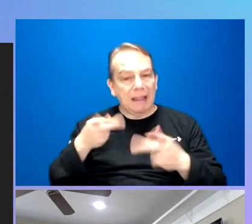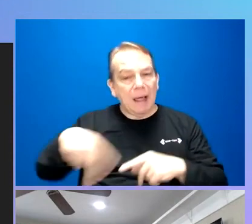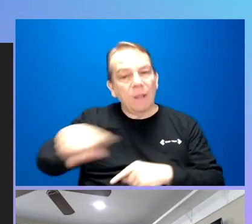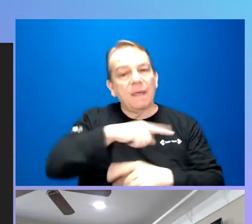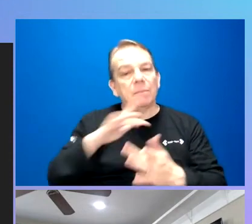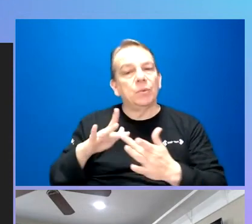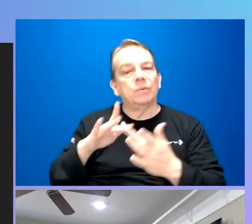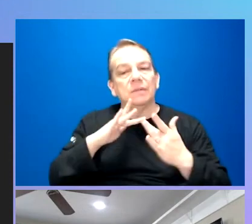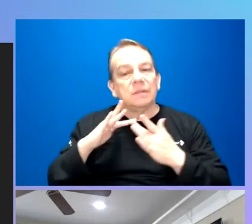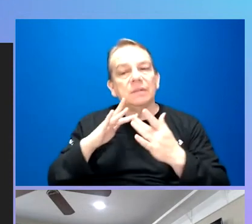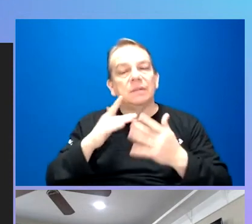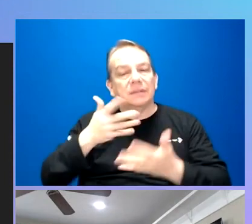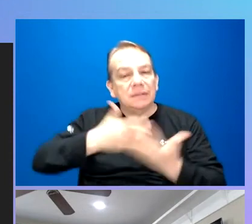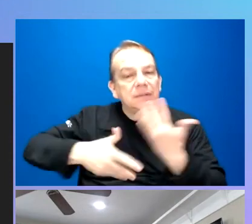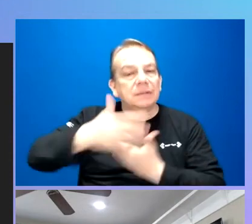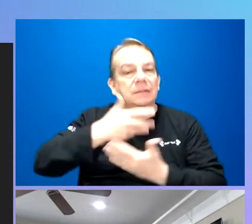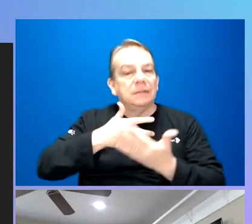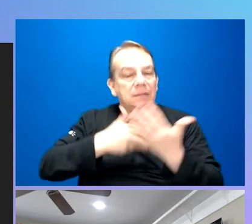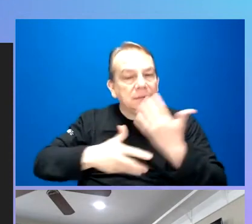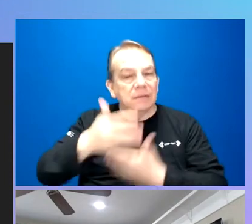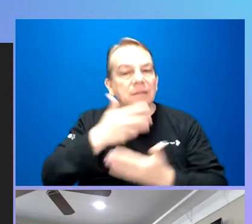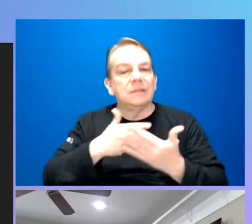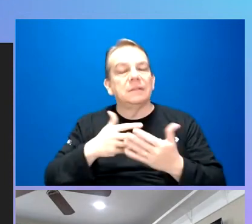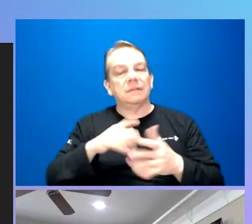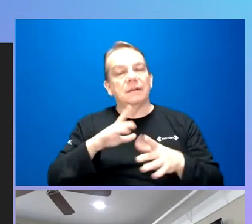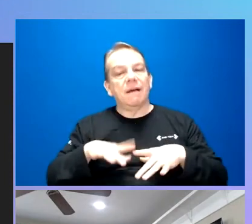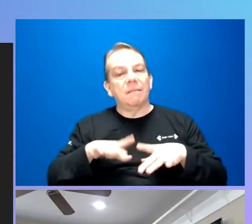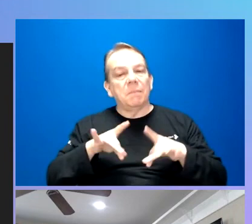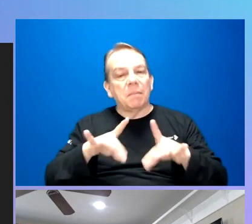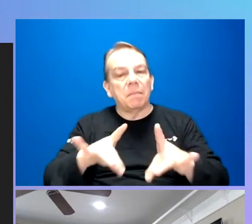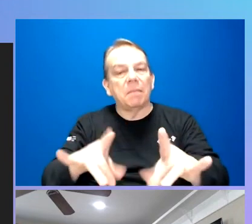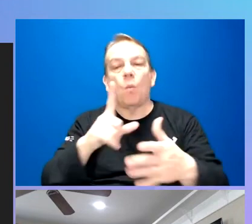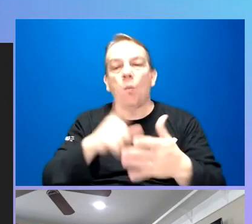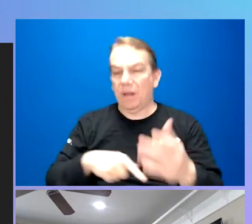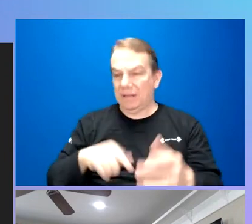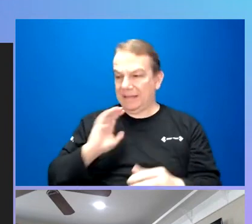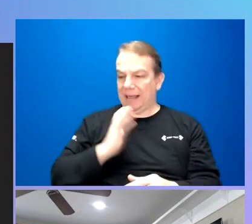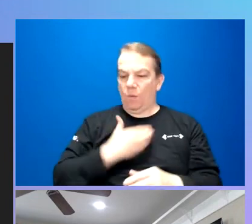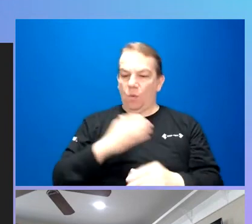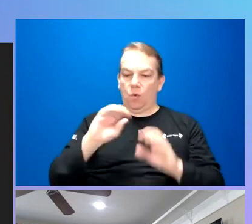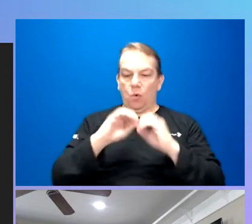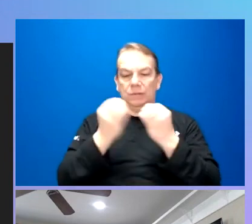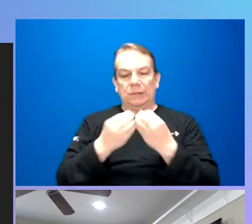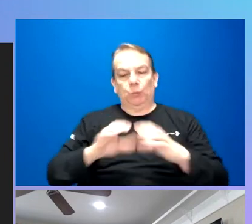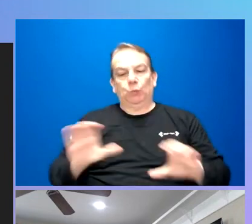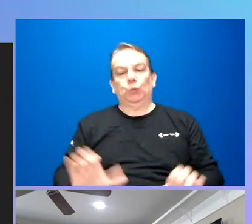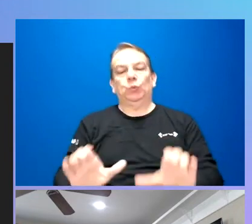basically understand what the organization is doing to move to that next level. Why do you care about town halls? Well, it's a